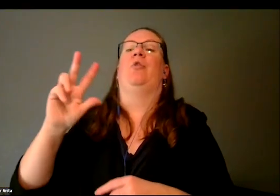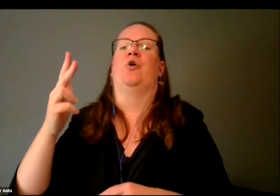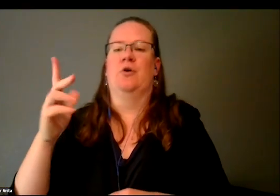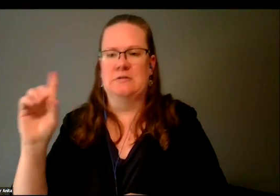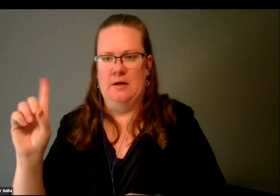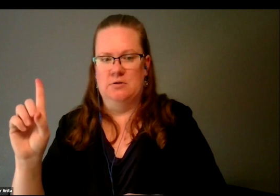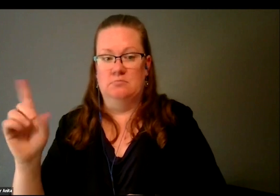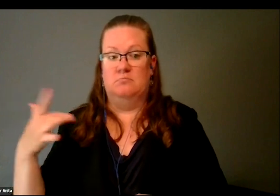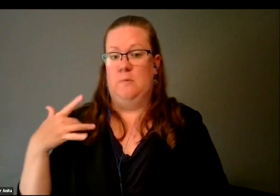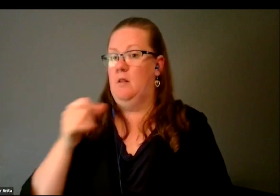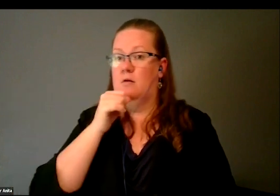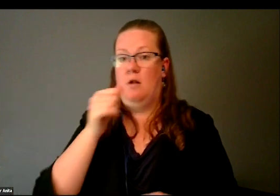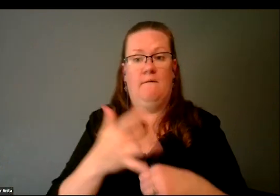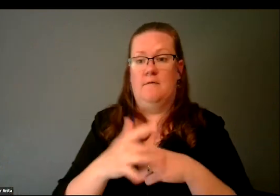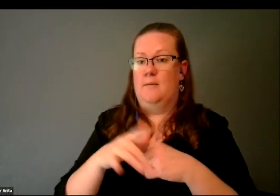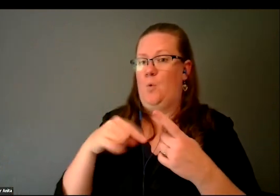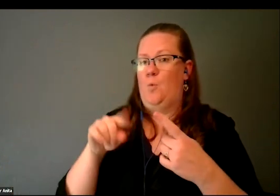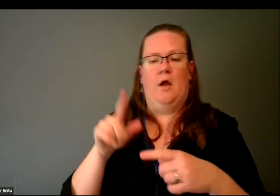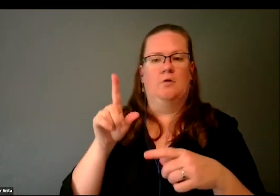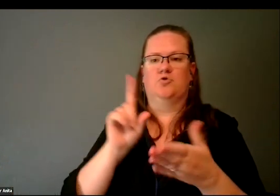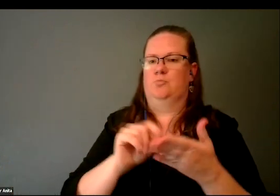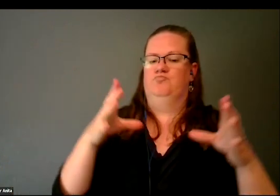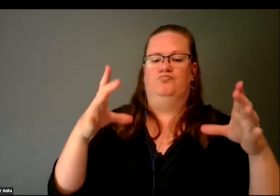when we're creating traditional raised line drawings.